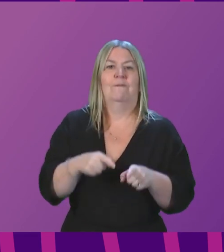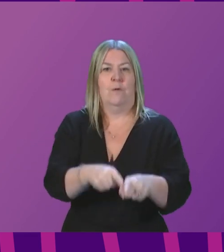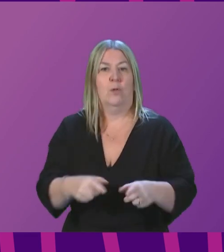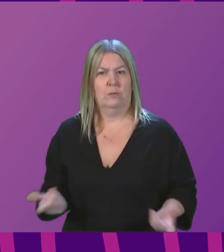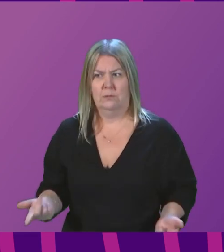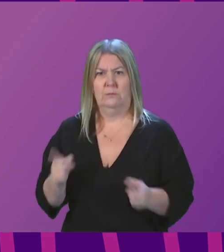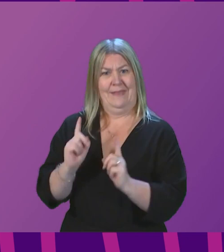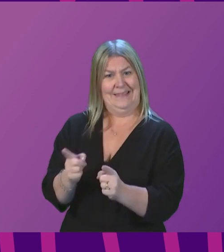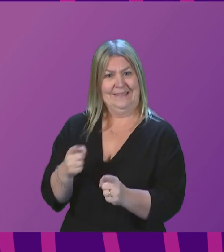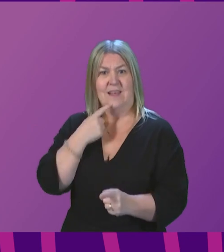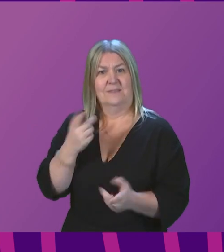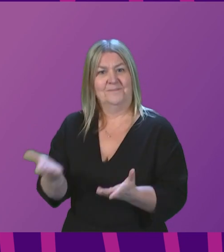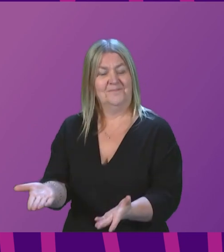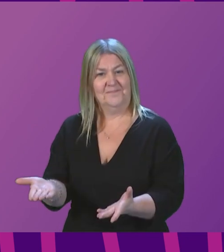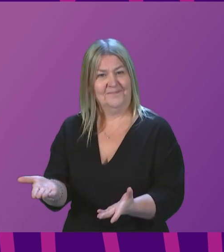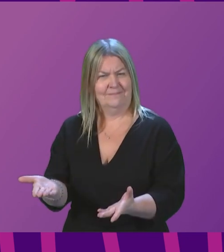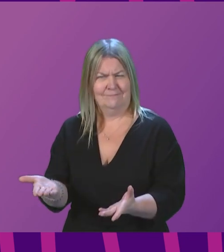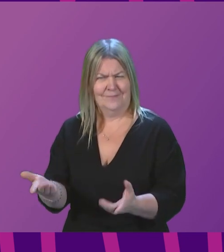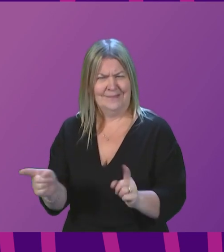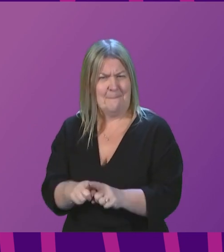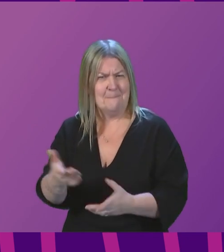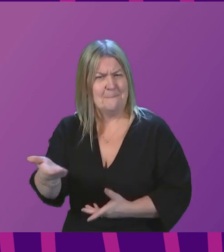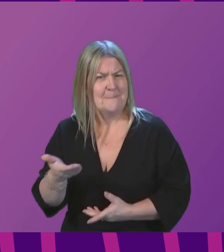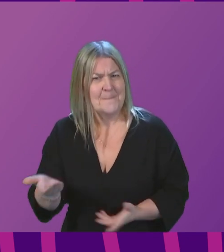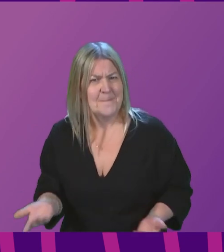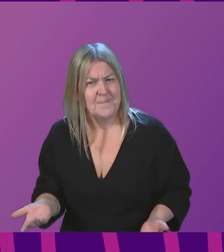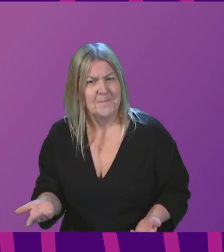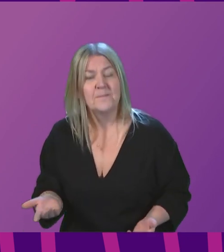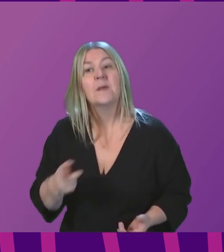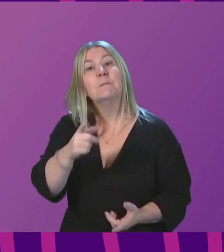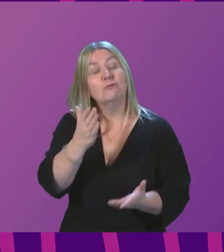On business support, much of that support will not be available to businesses suffering